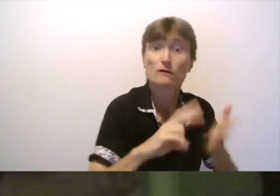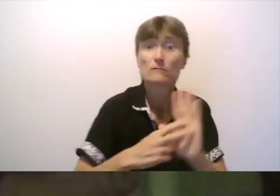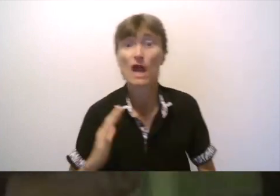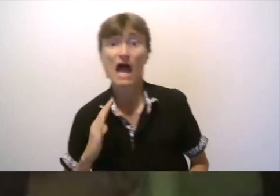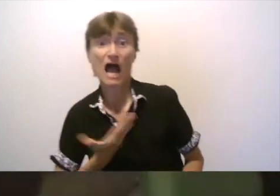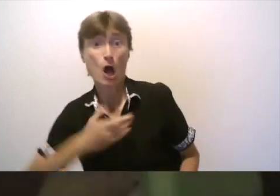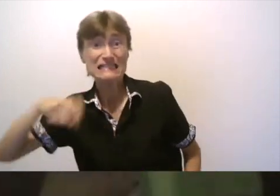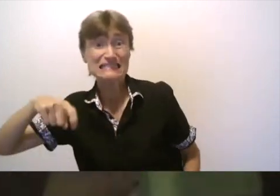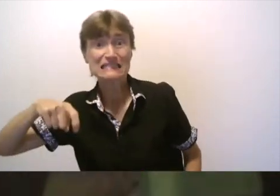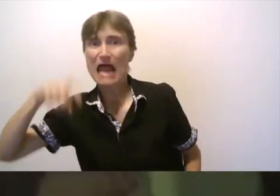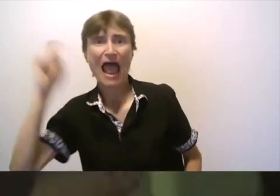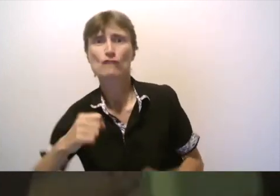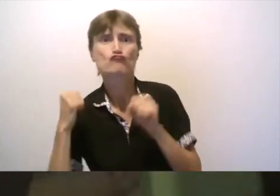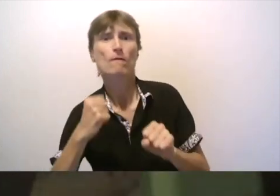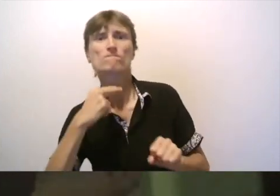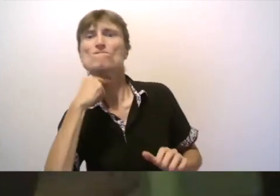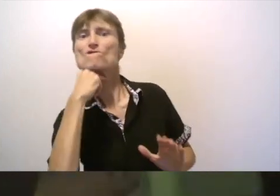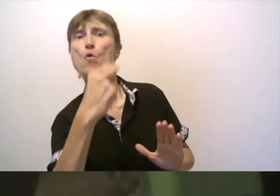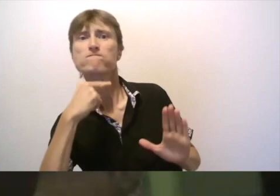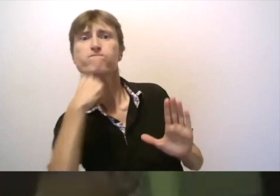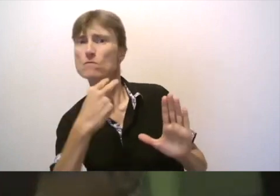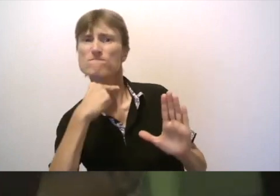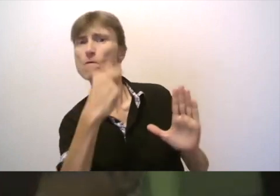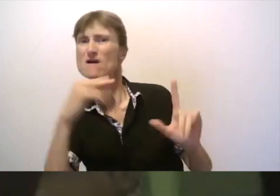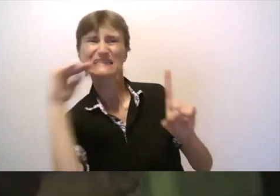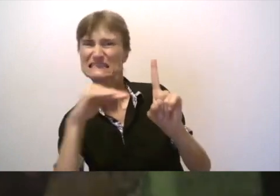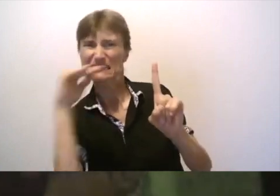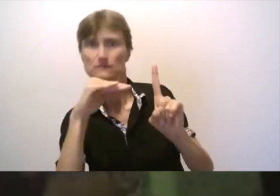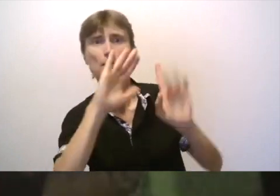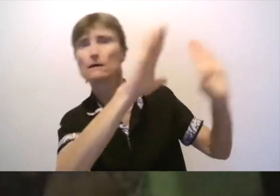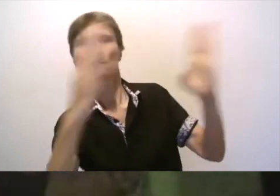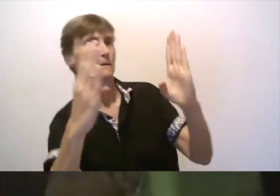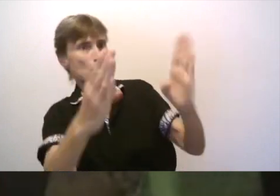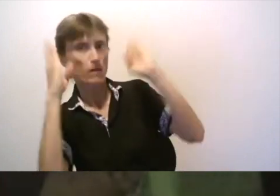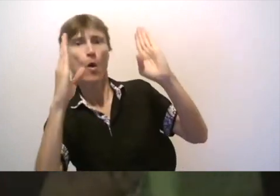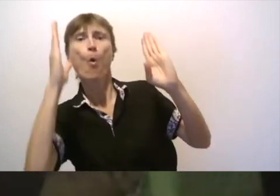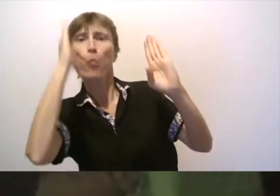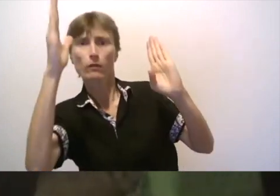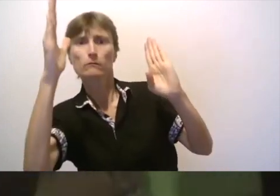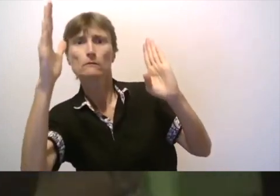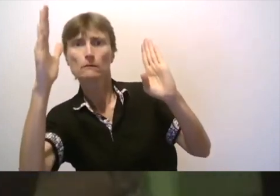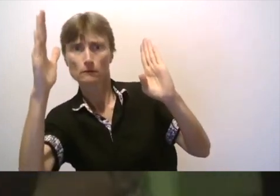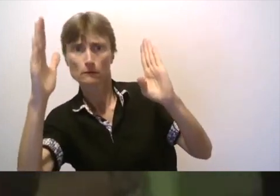and then they will come looking to you for answers so like for me the artist broadcast point